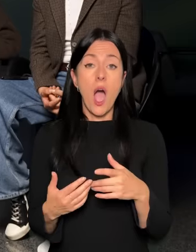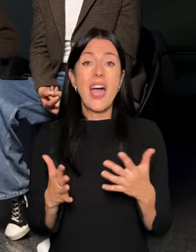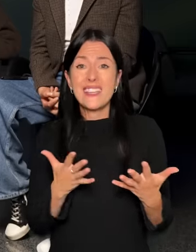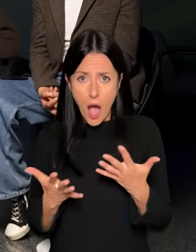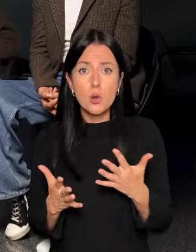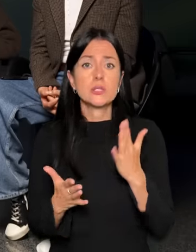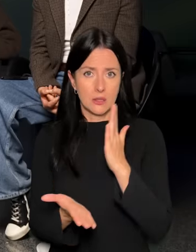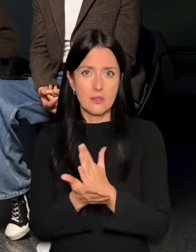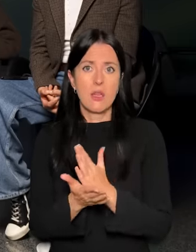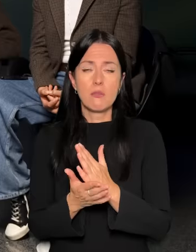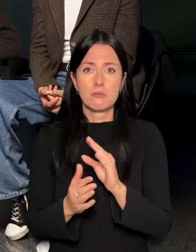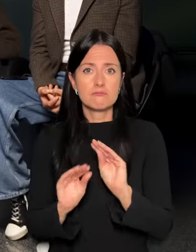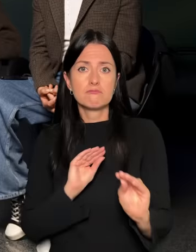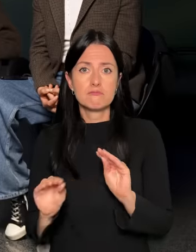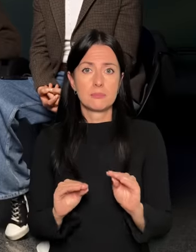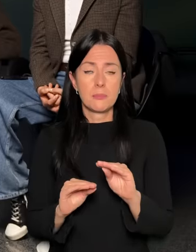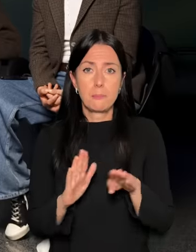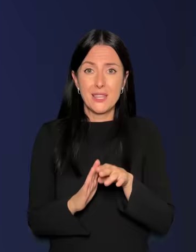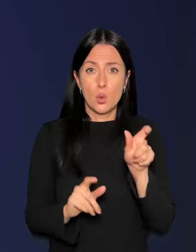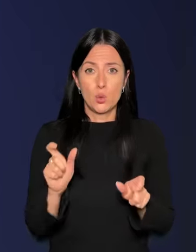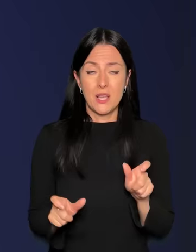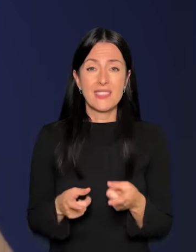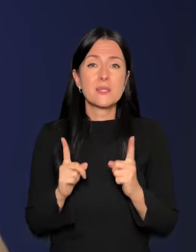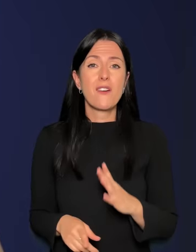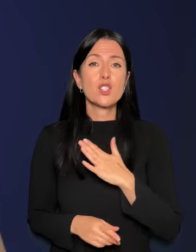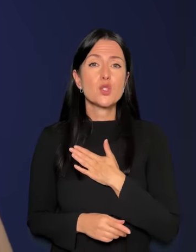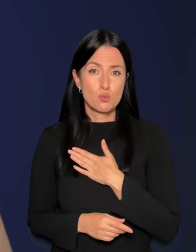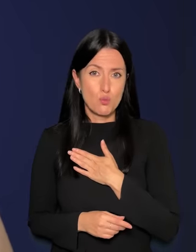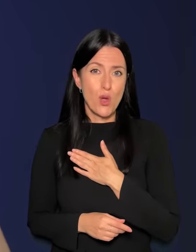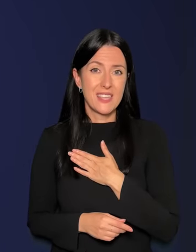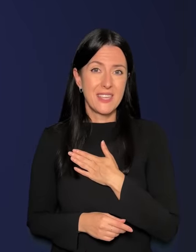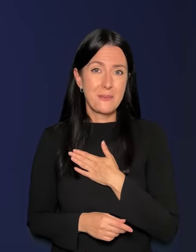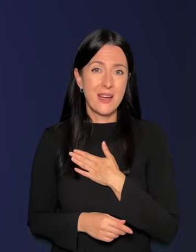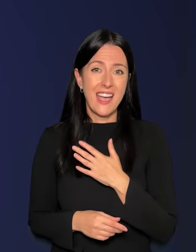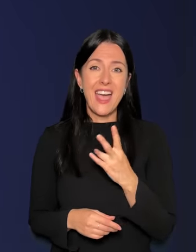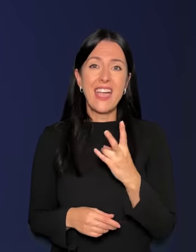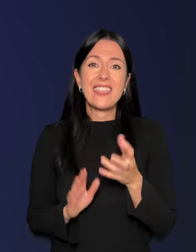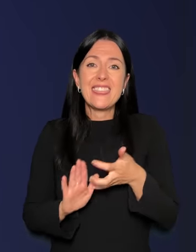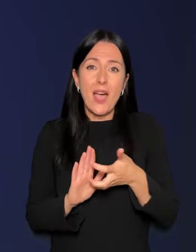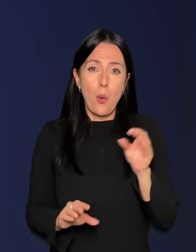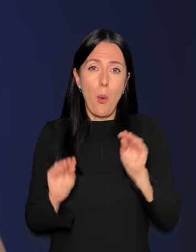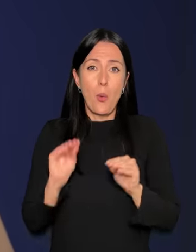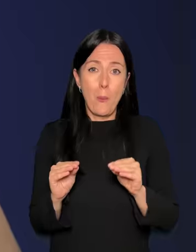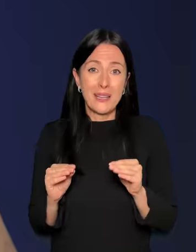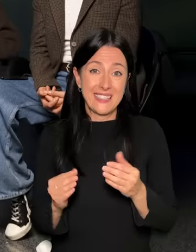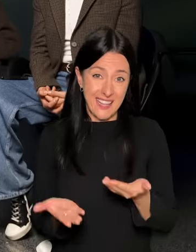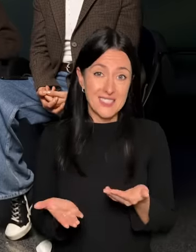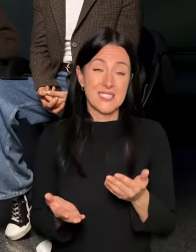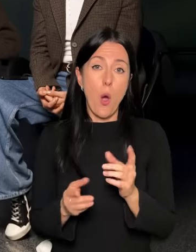to accommodate people. Actually, with my type of disability, there aren't any special